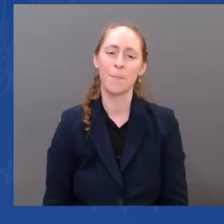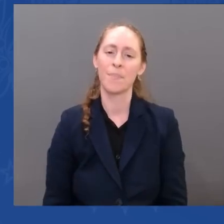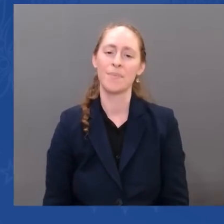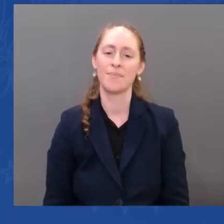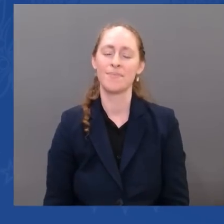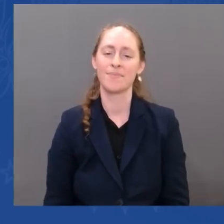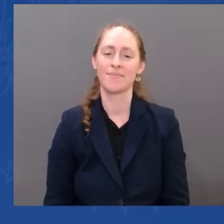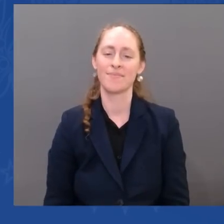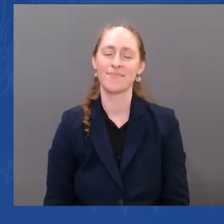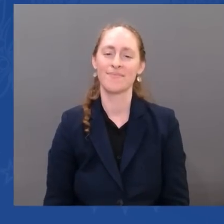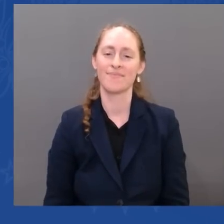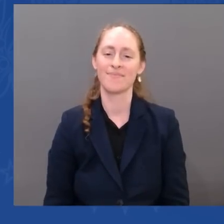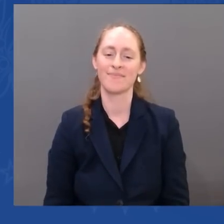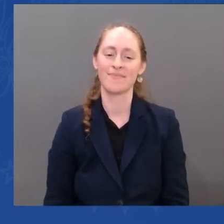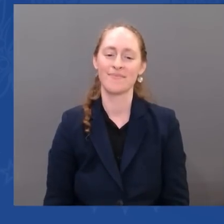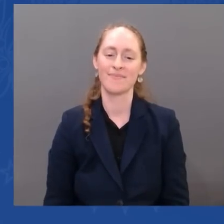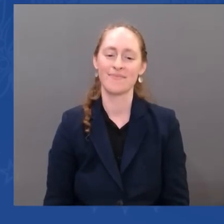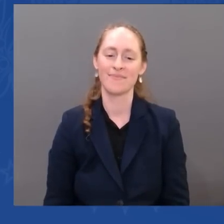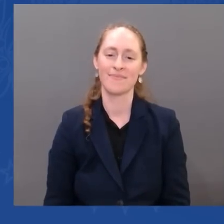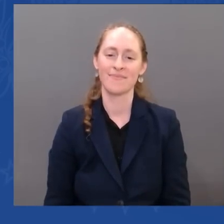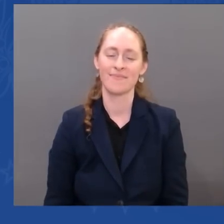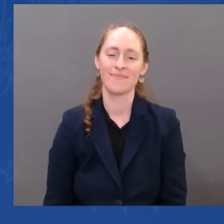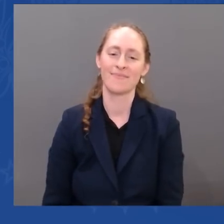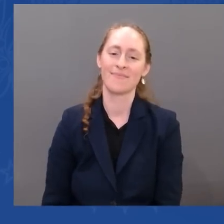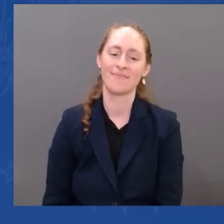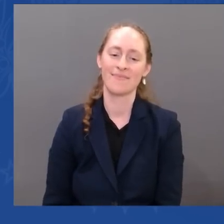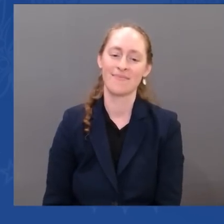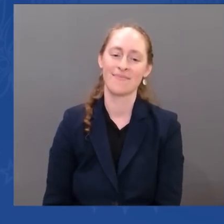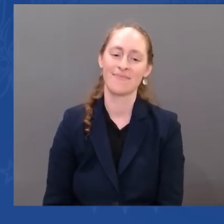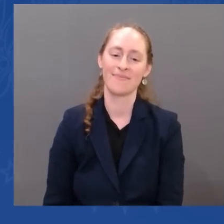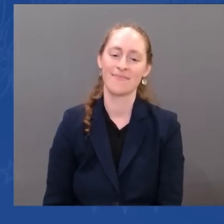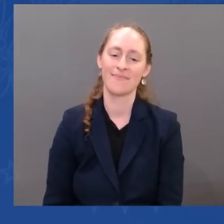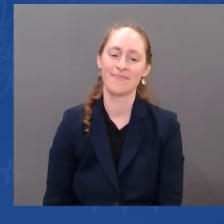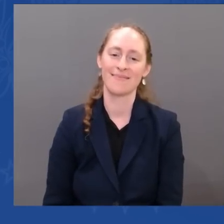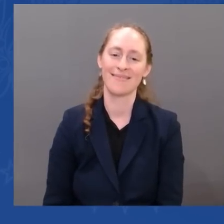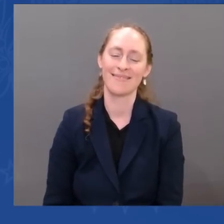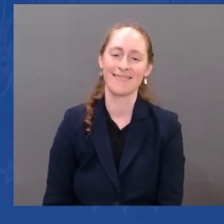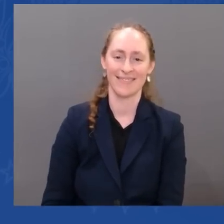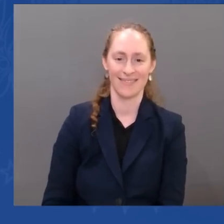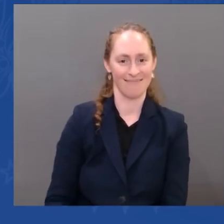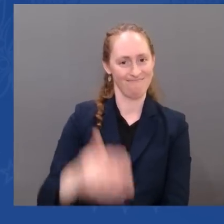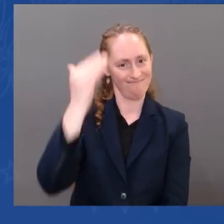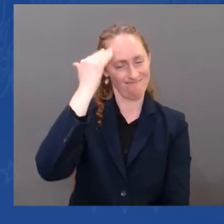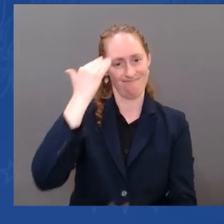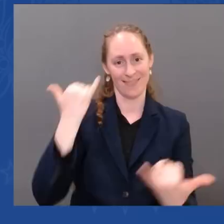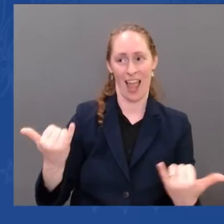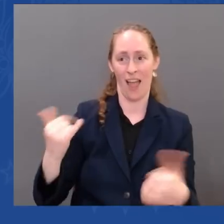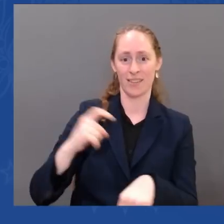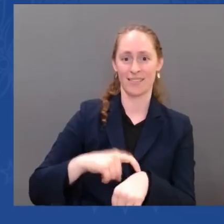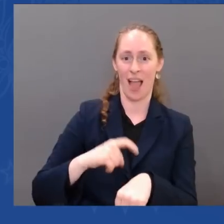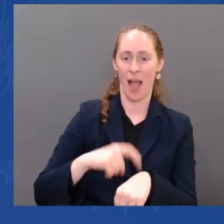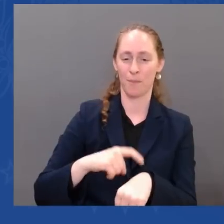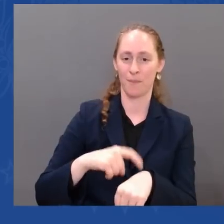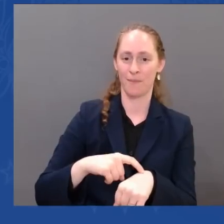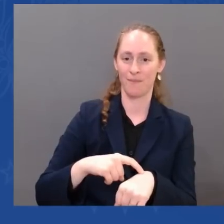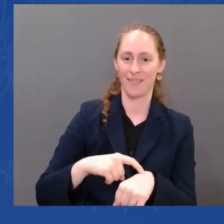I know this is a very special moment for you, Mr. President. I'm sure you see lots of very good friends amongst this gathering.